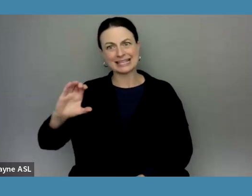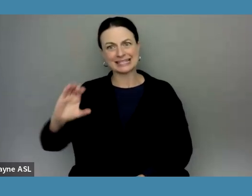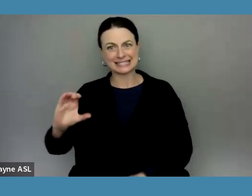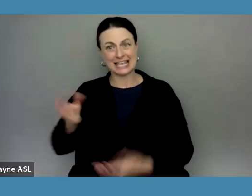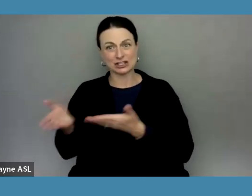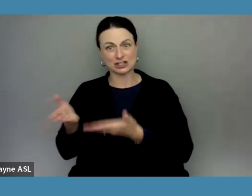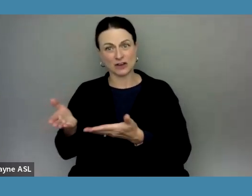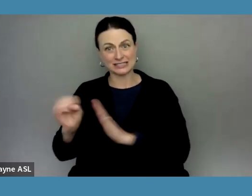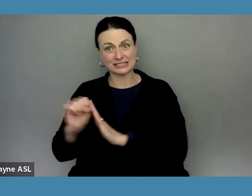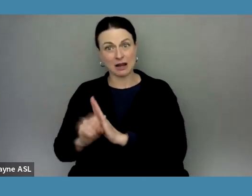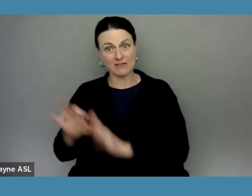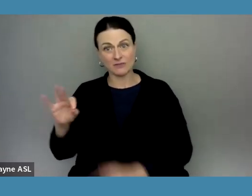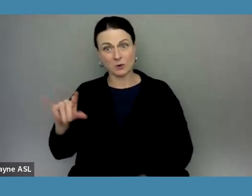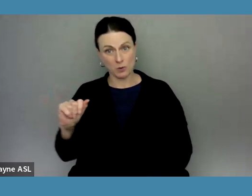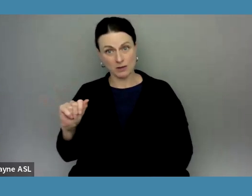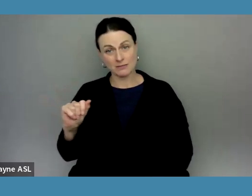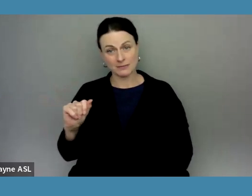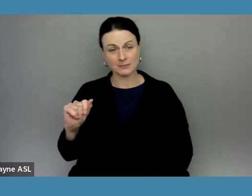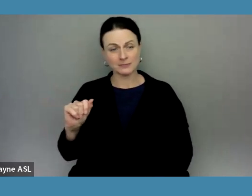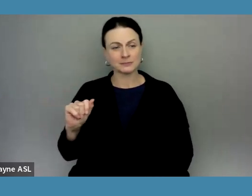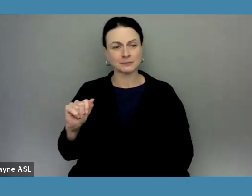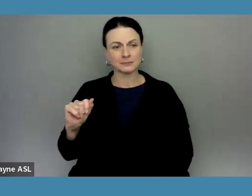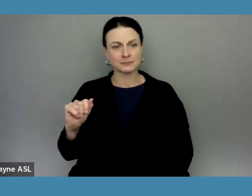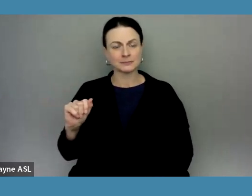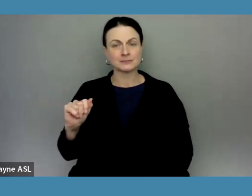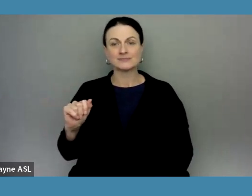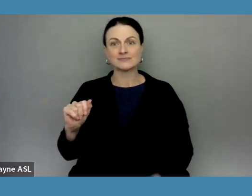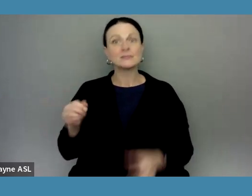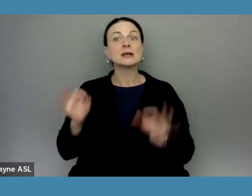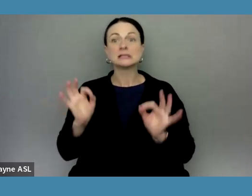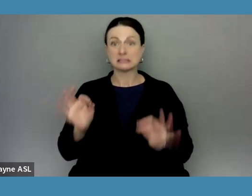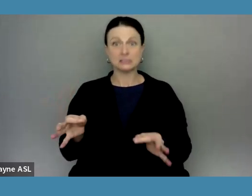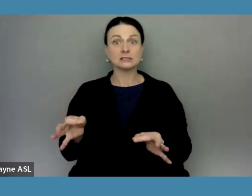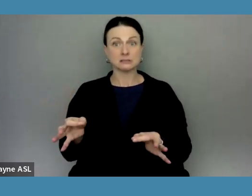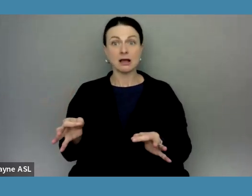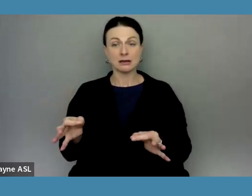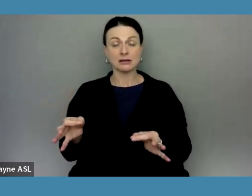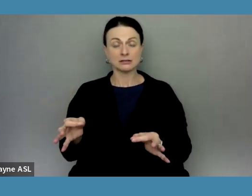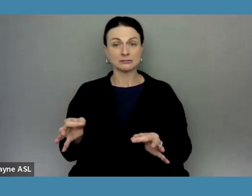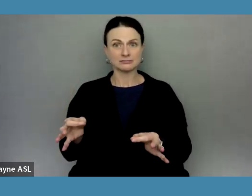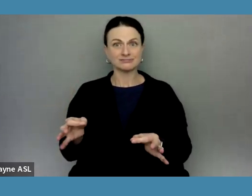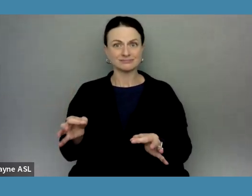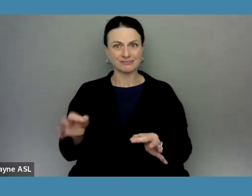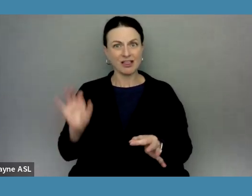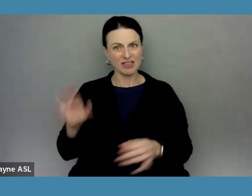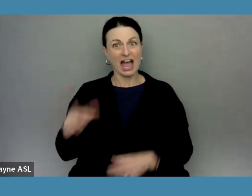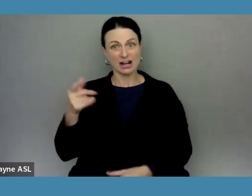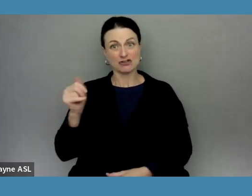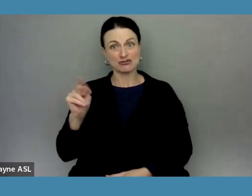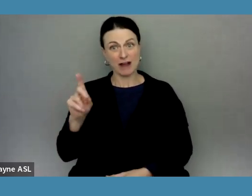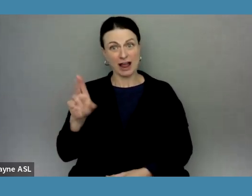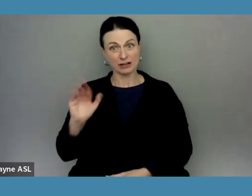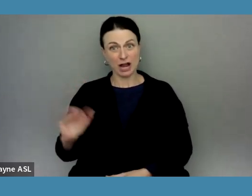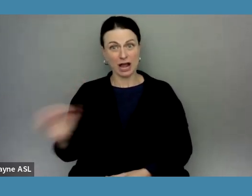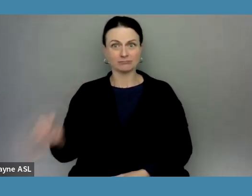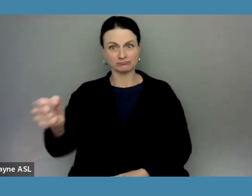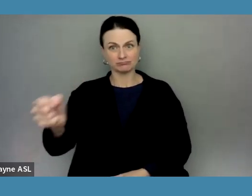of Florida and they decided to put their grandchild in PPEC for the first time,